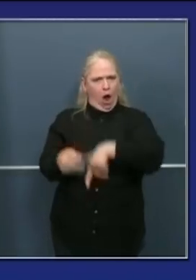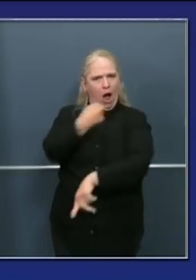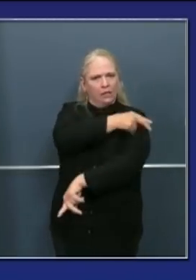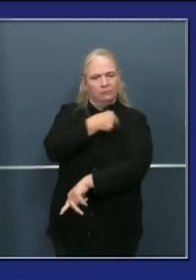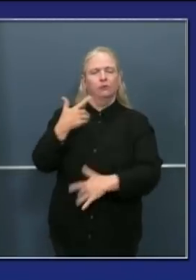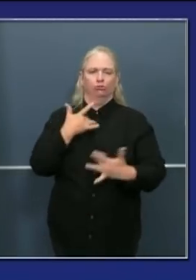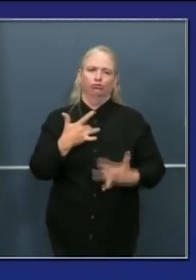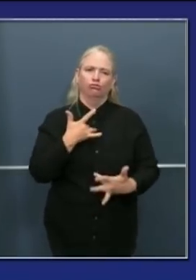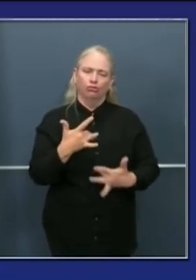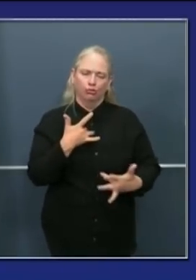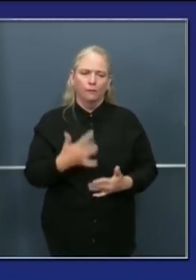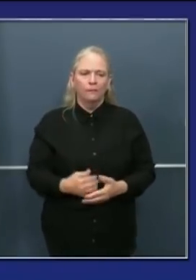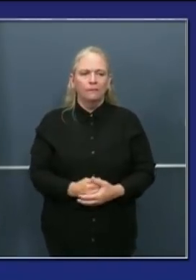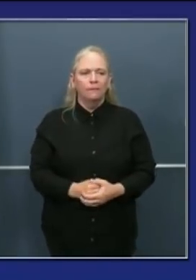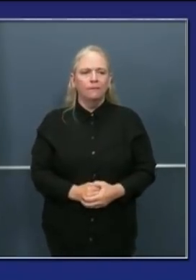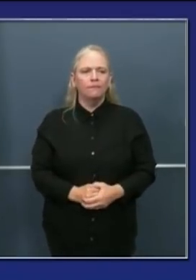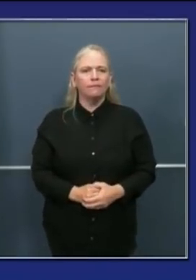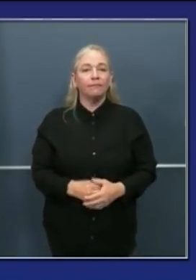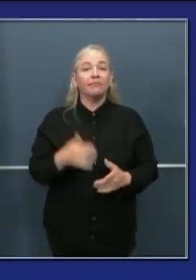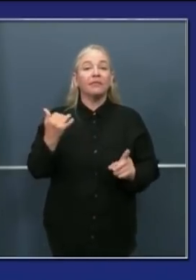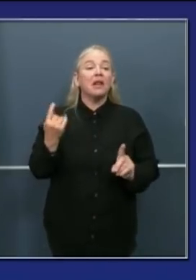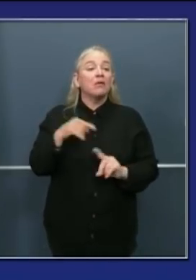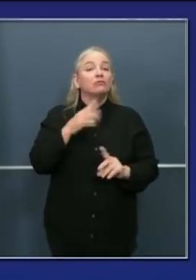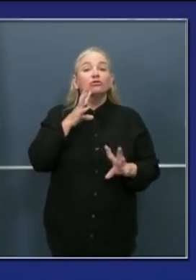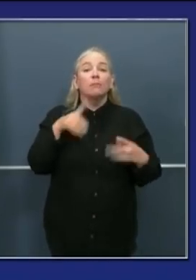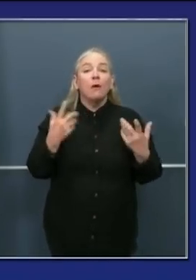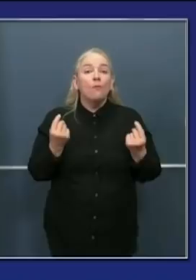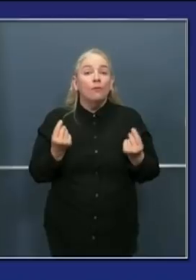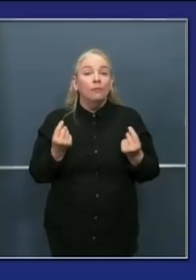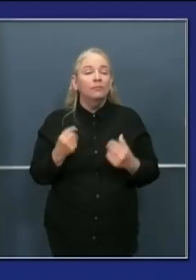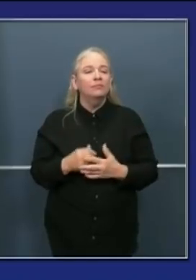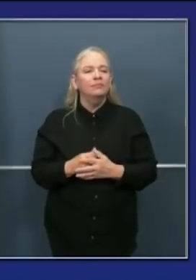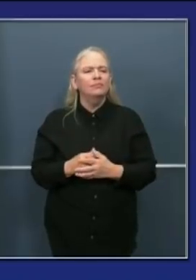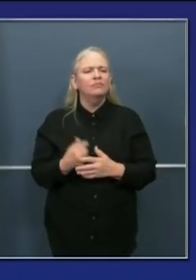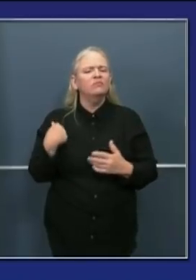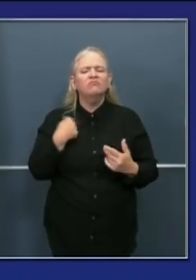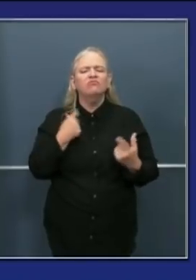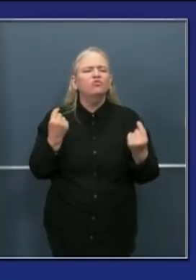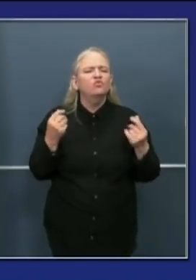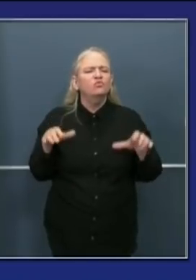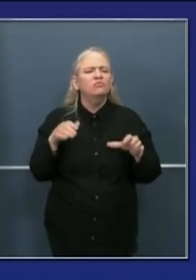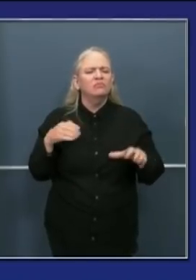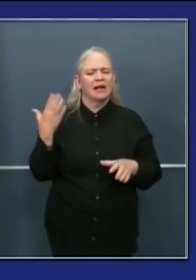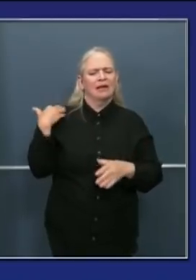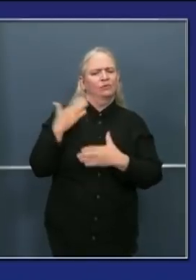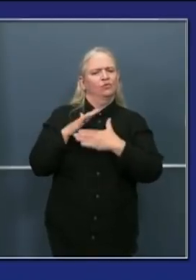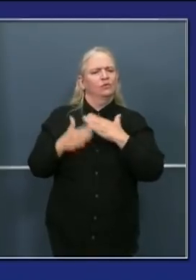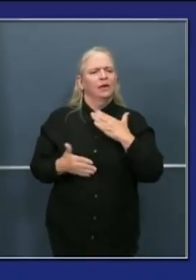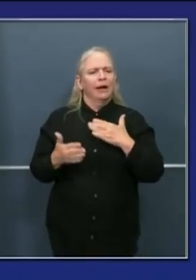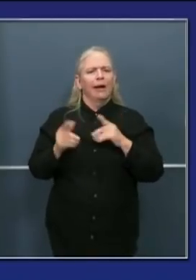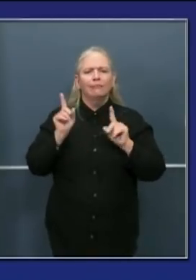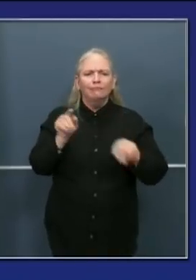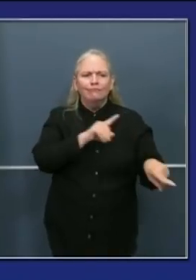AGAIN THIS NUMBER REPRESENTS STATES NOT WITH COUNTY DATA. STATEWIDE ACTIONS WE'VE TAKEN